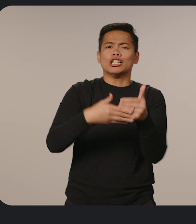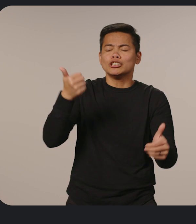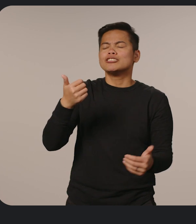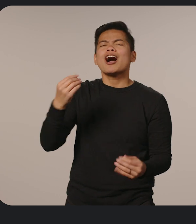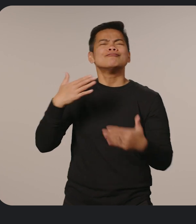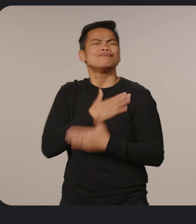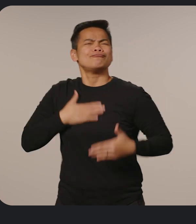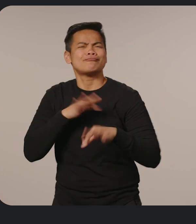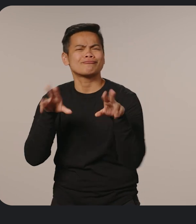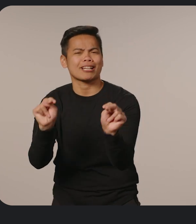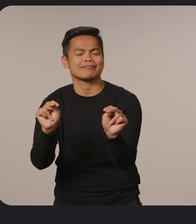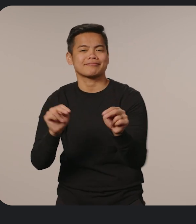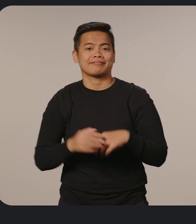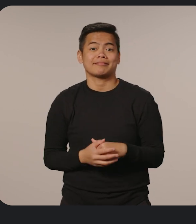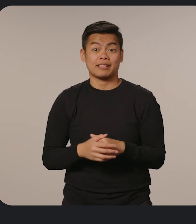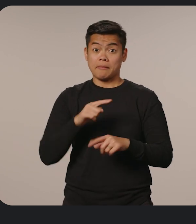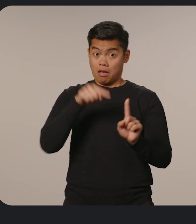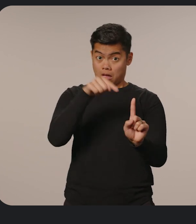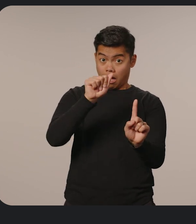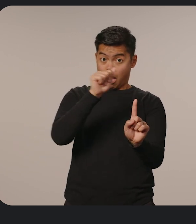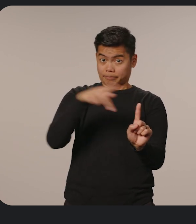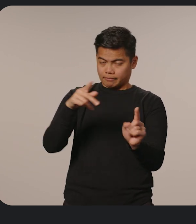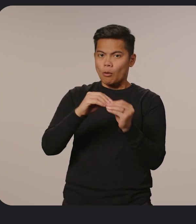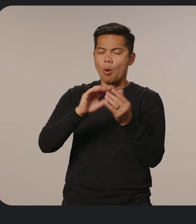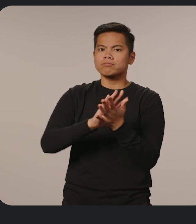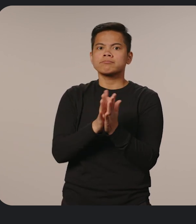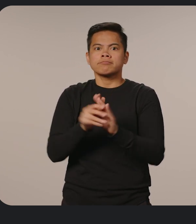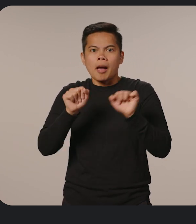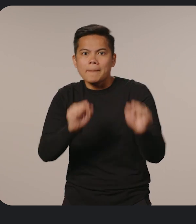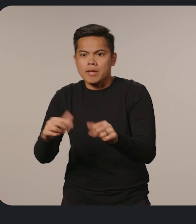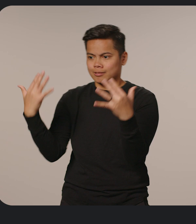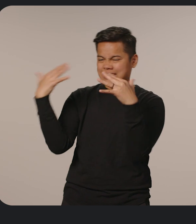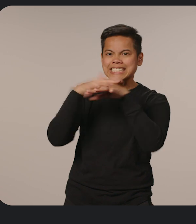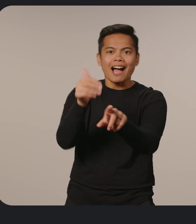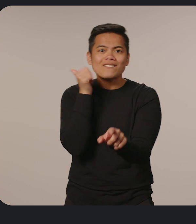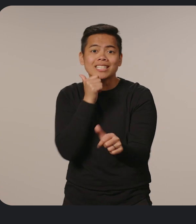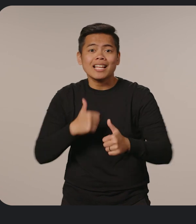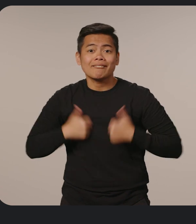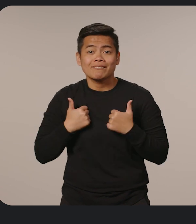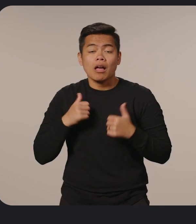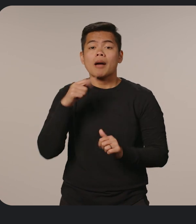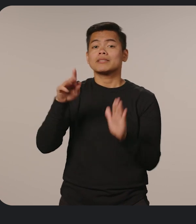or is just fun to play but as apps become more capable and ingrained in